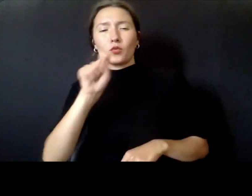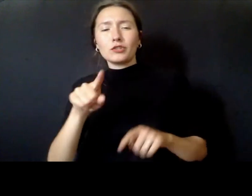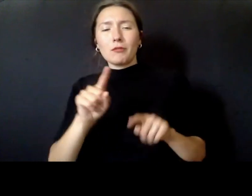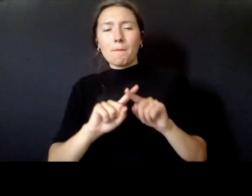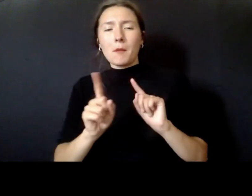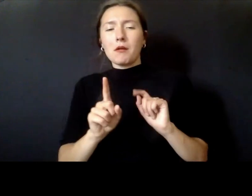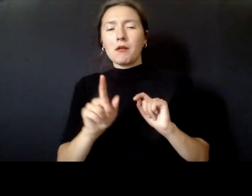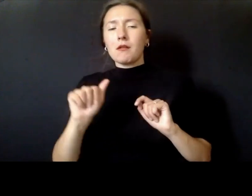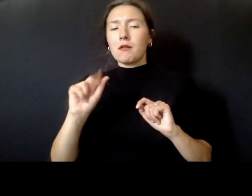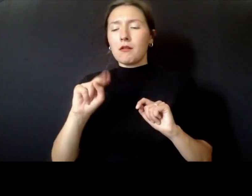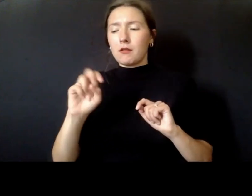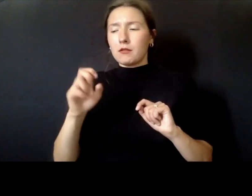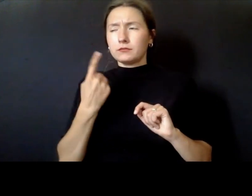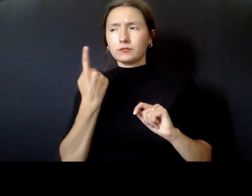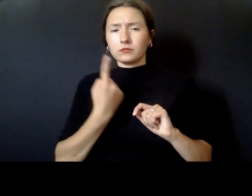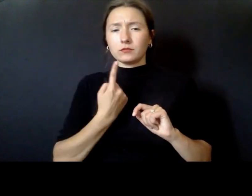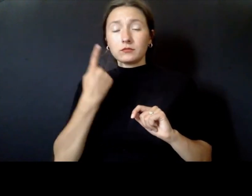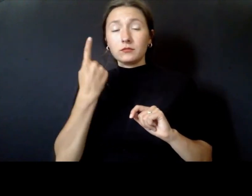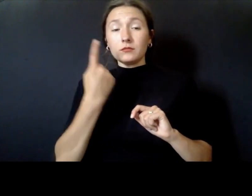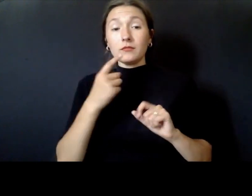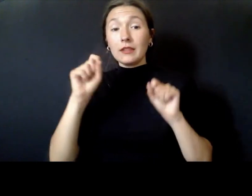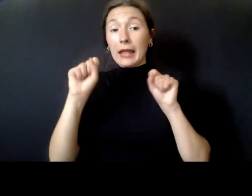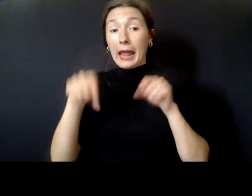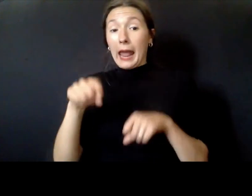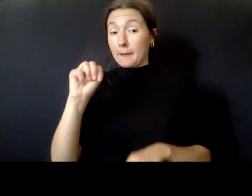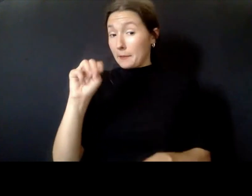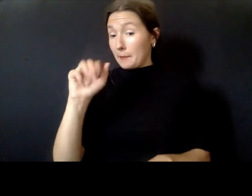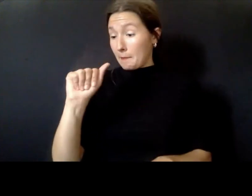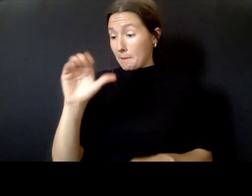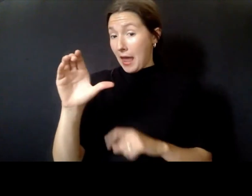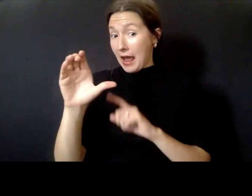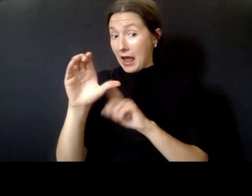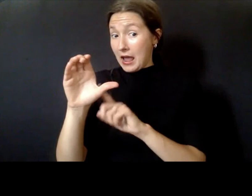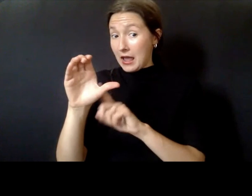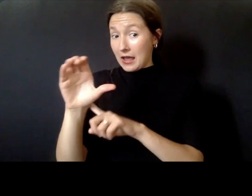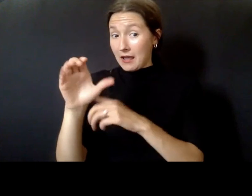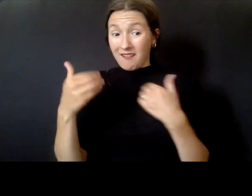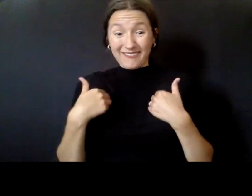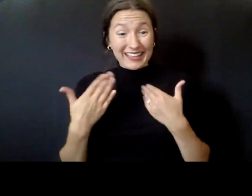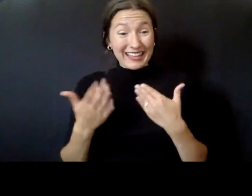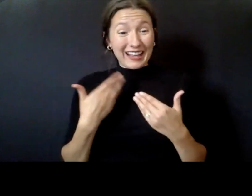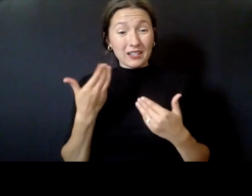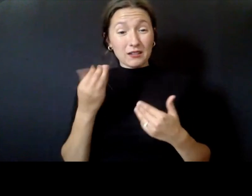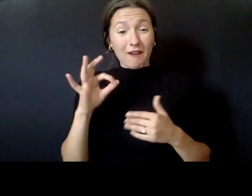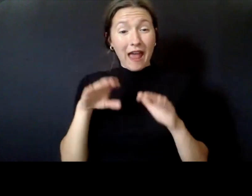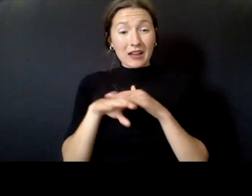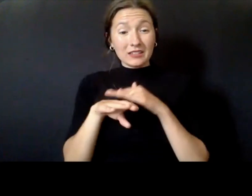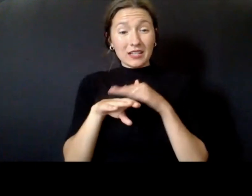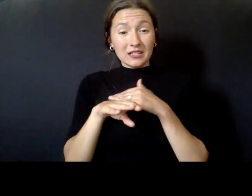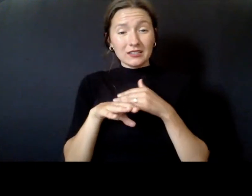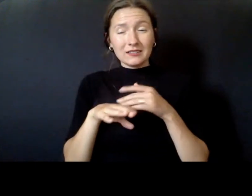um oh i think that's a windows only thing um that's built into the windows operating system